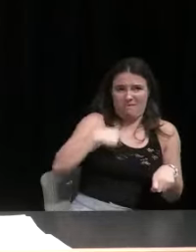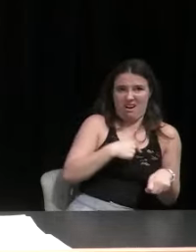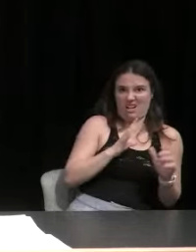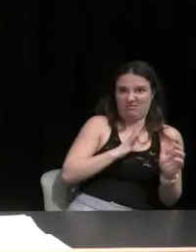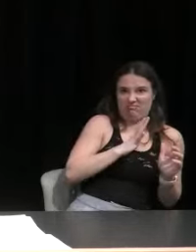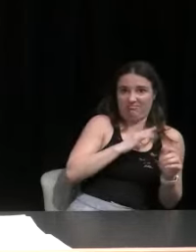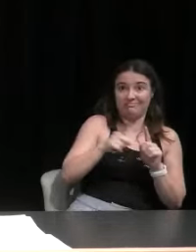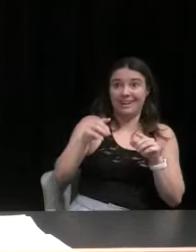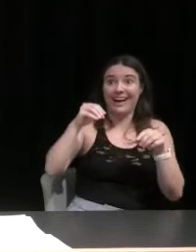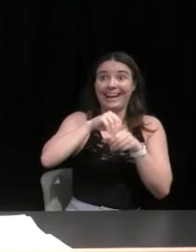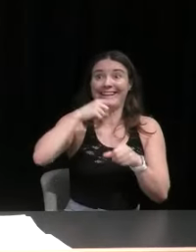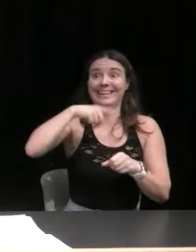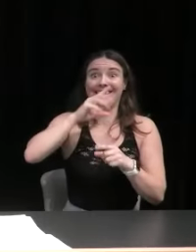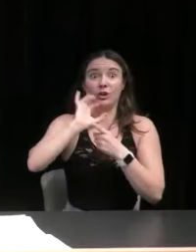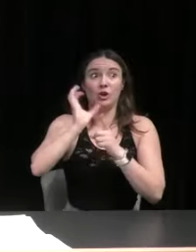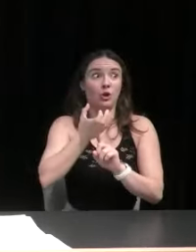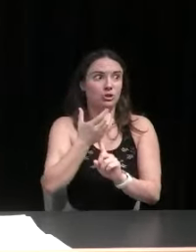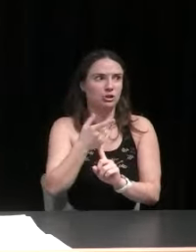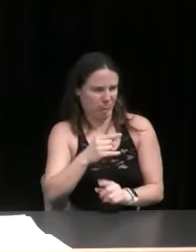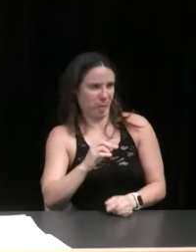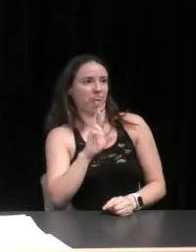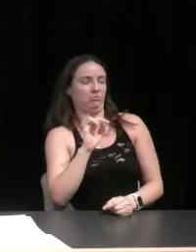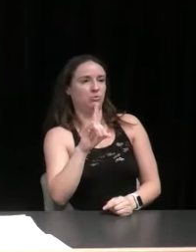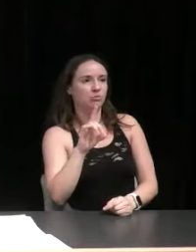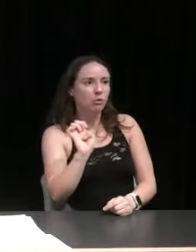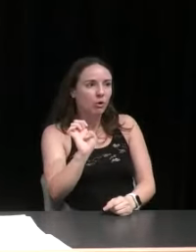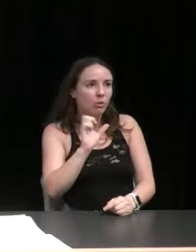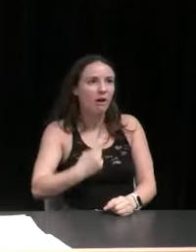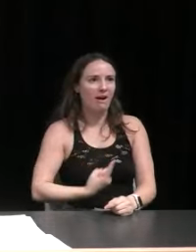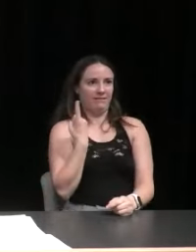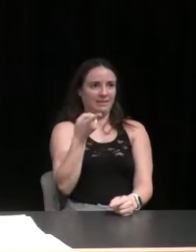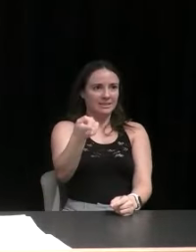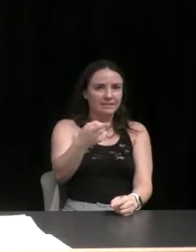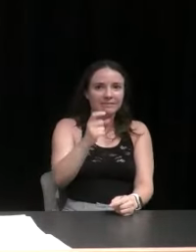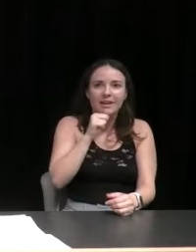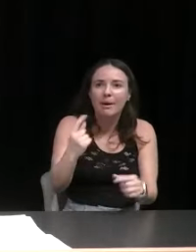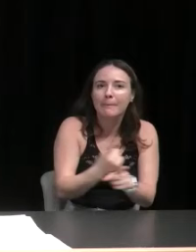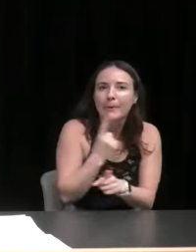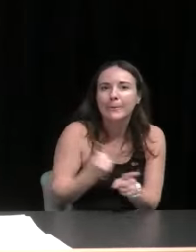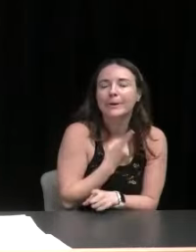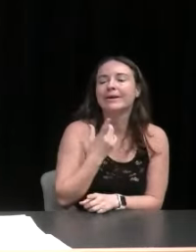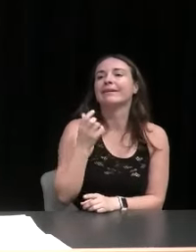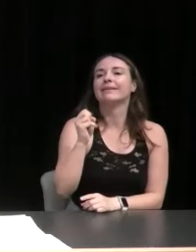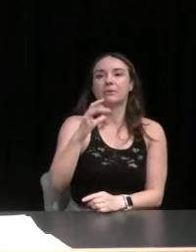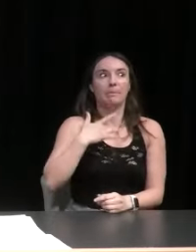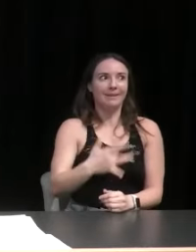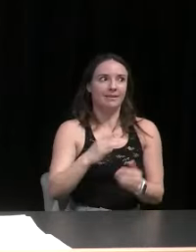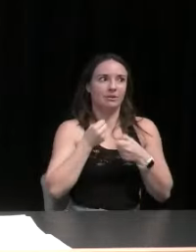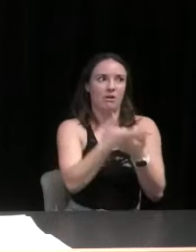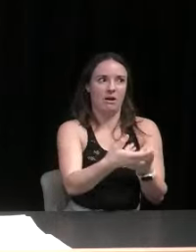Tendencies are in conflict with hearing Tendencies so it would be offensive for you to walk through